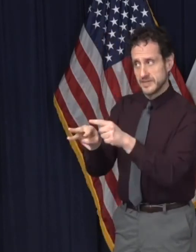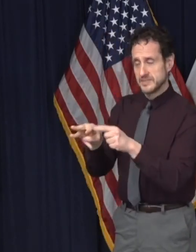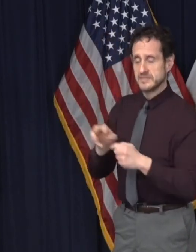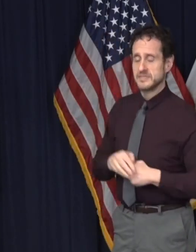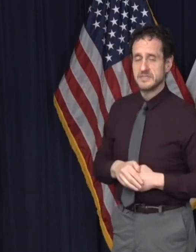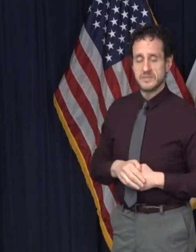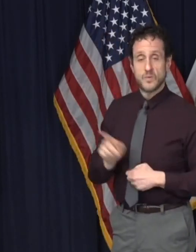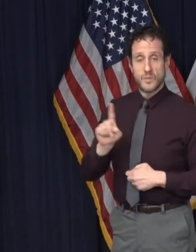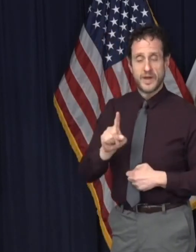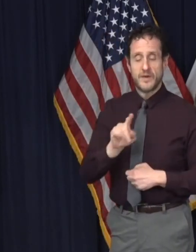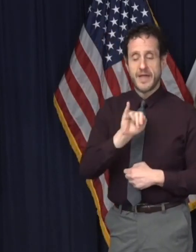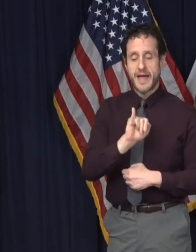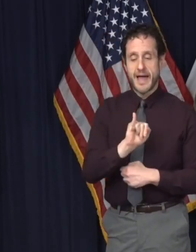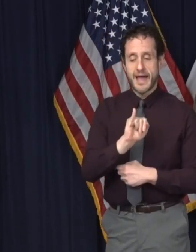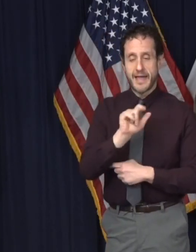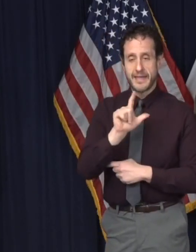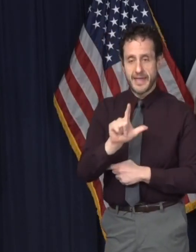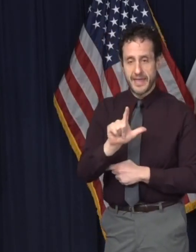WEBSITE AS THE INTERESTED DONORS